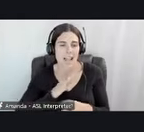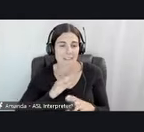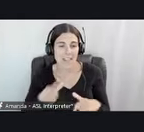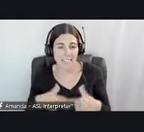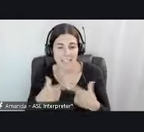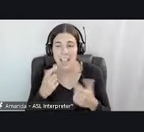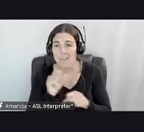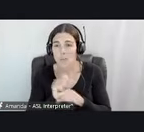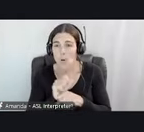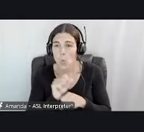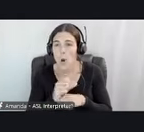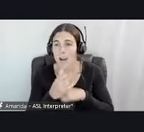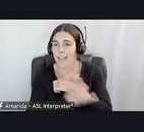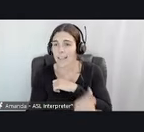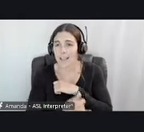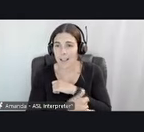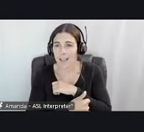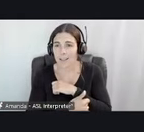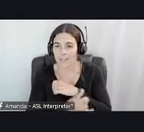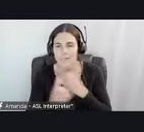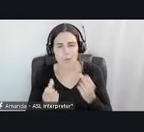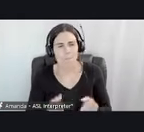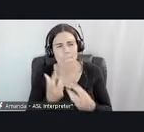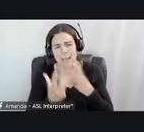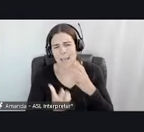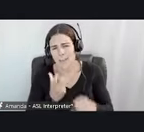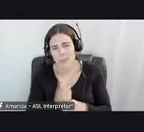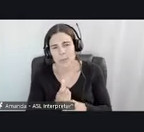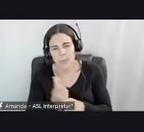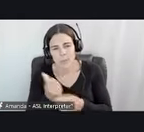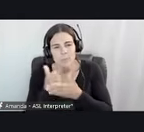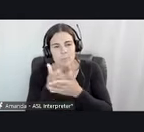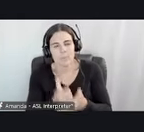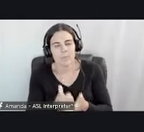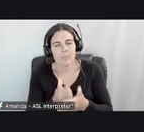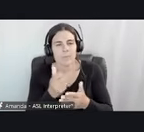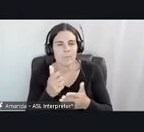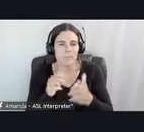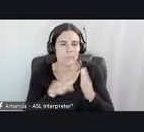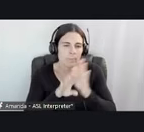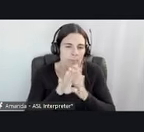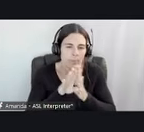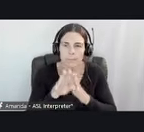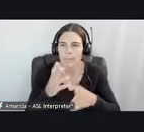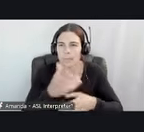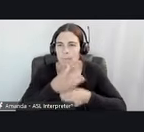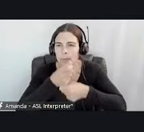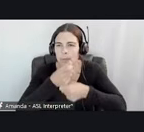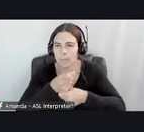have for for many many years. Um which helps build that trust. And then again at the grassroots level